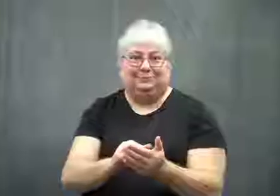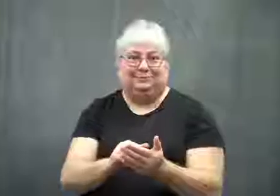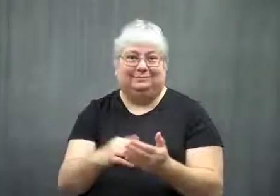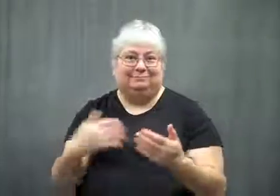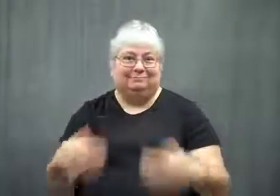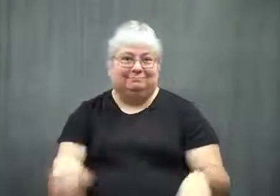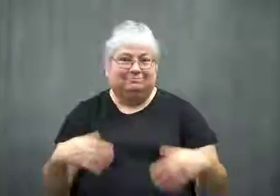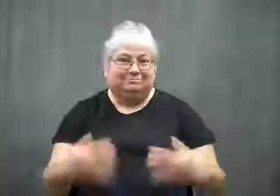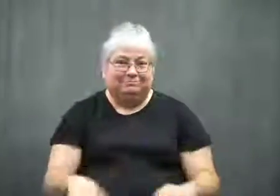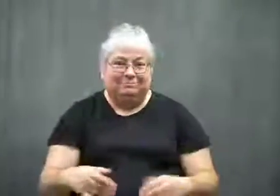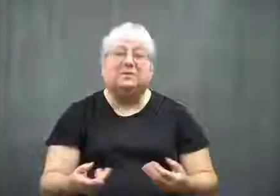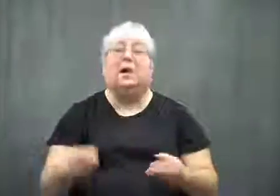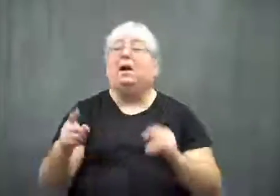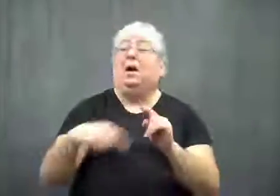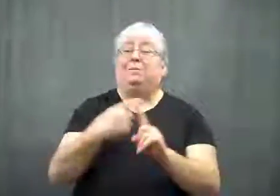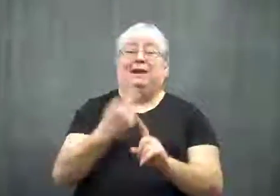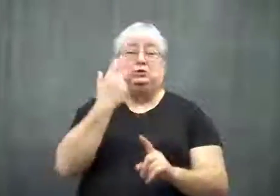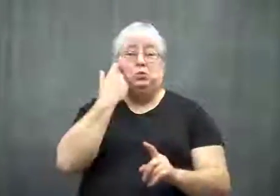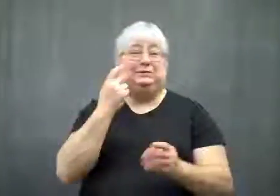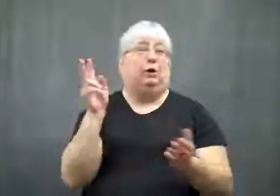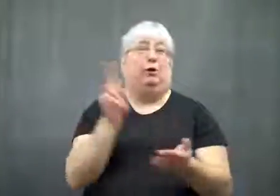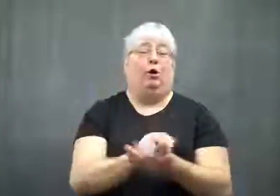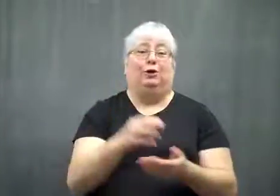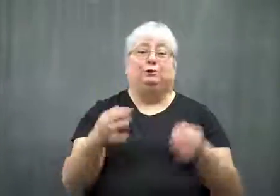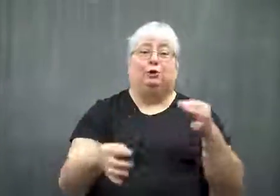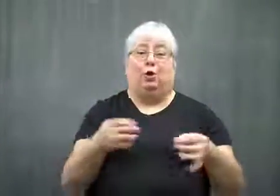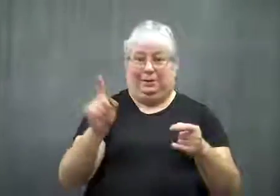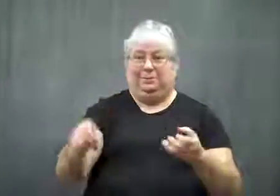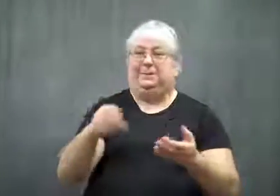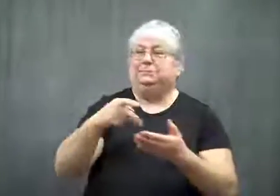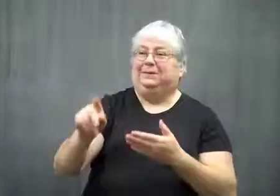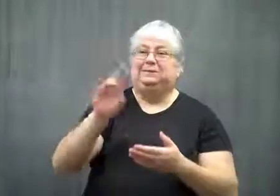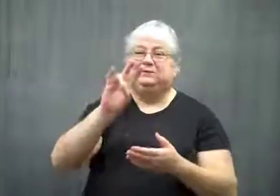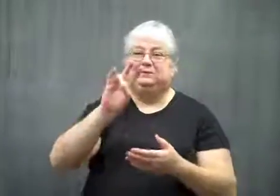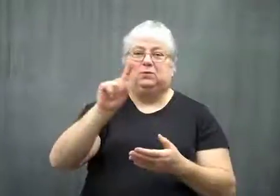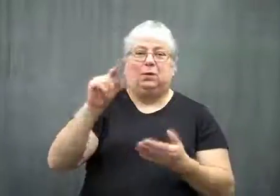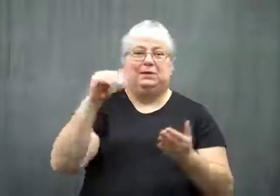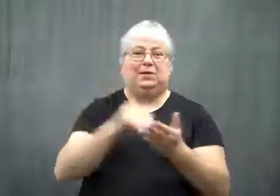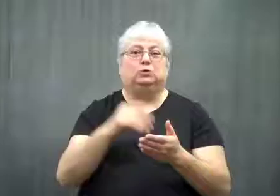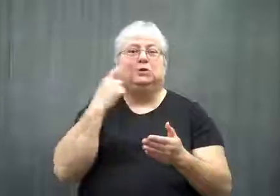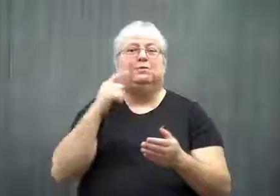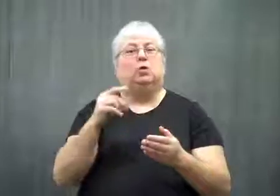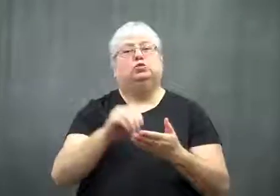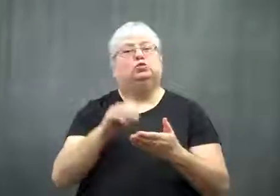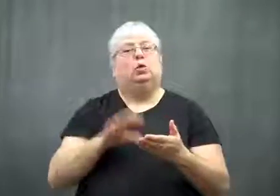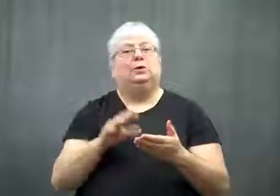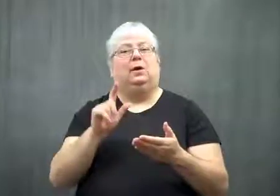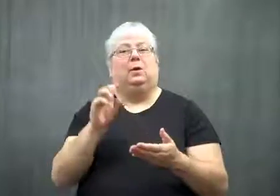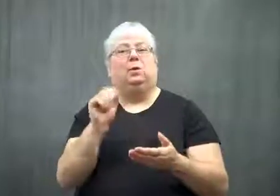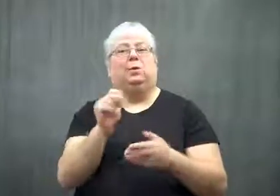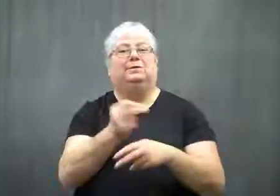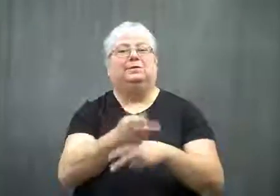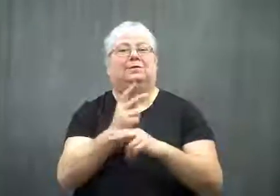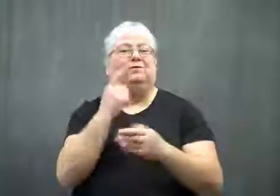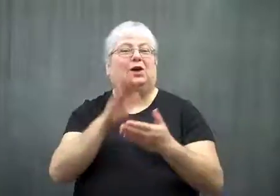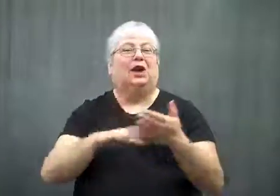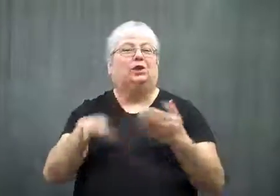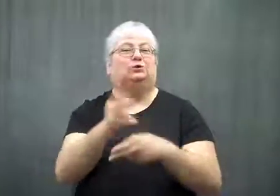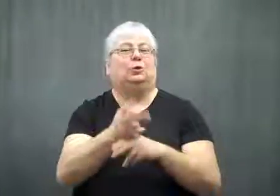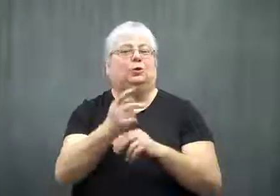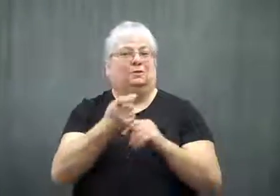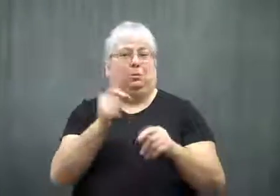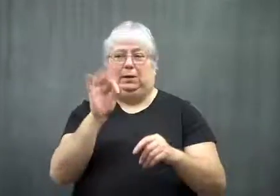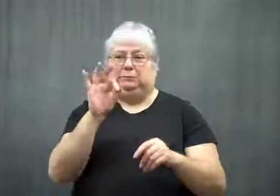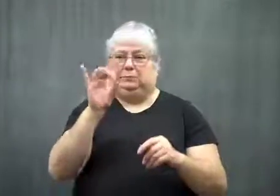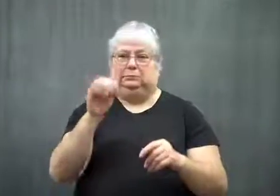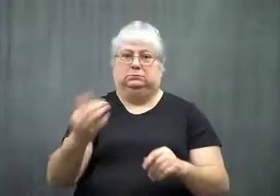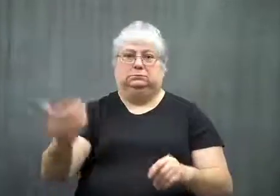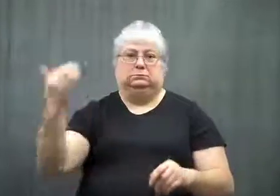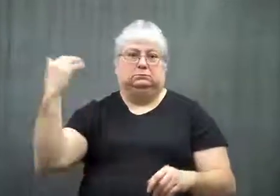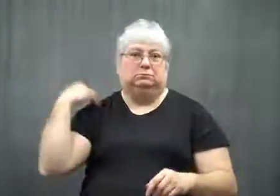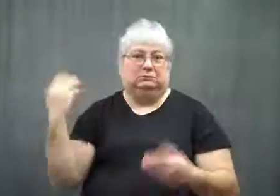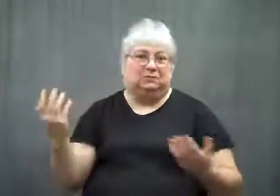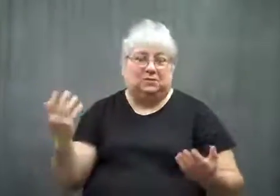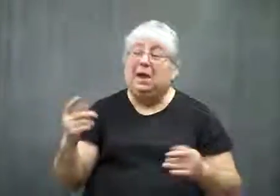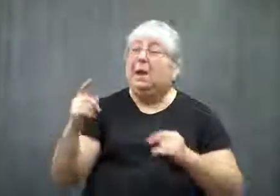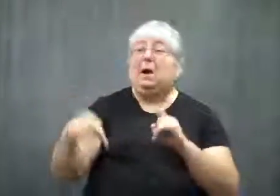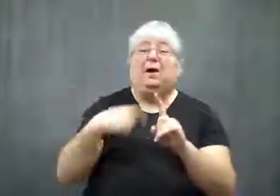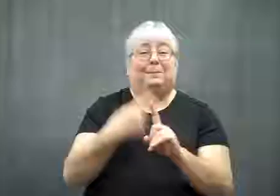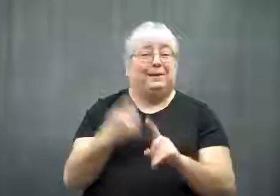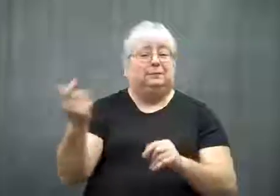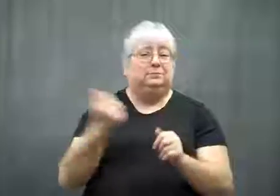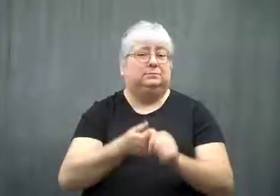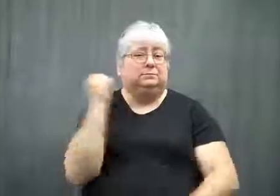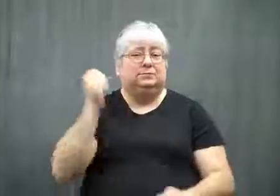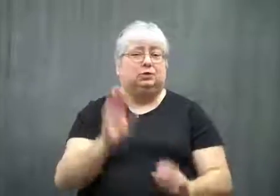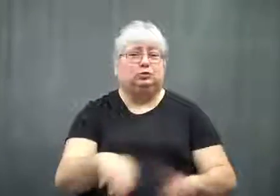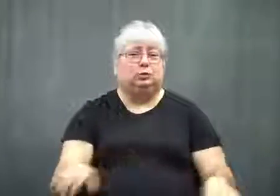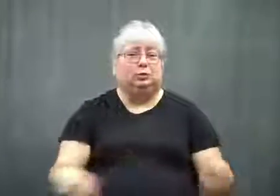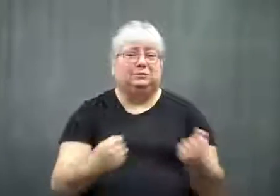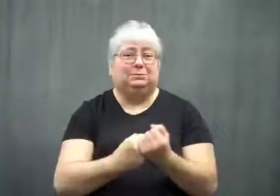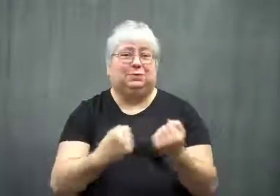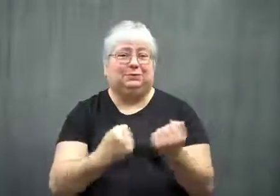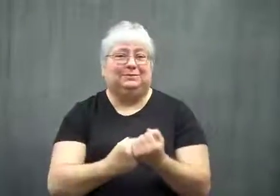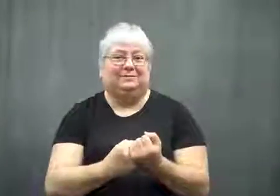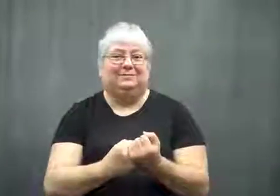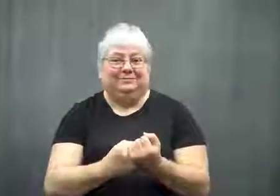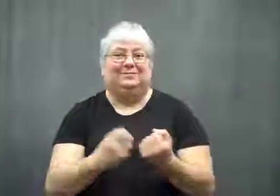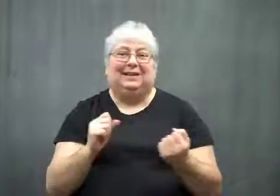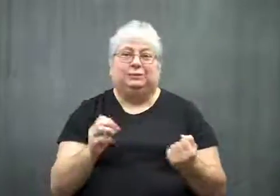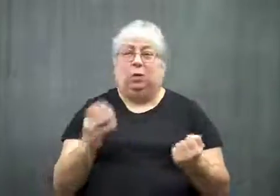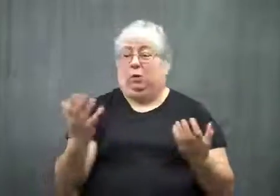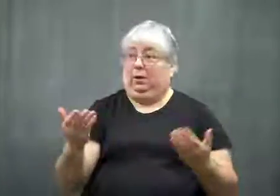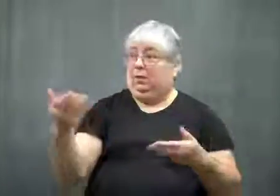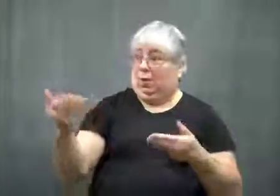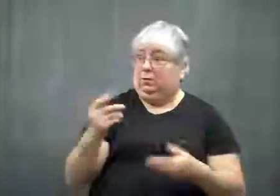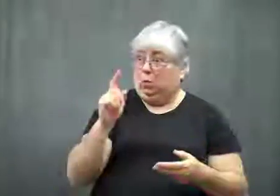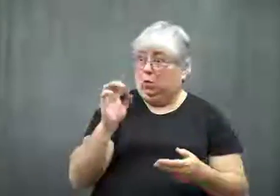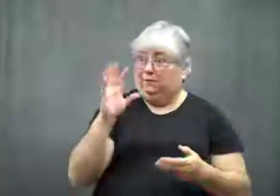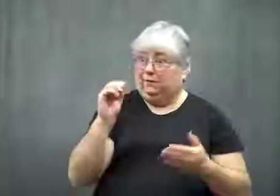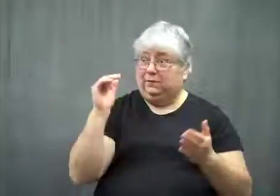He had also just lost another suit, and had to pay $71,000 for student loans from the 1980's.